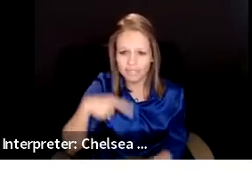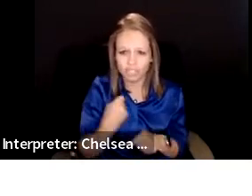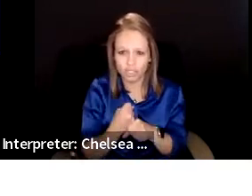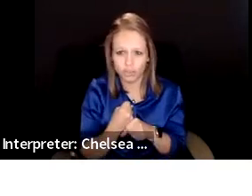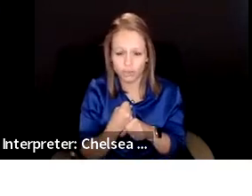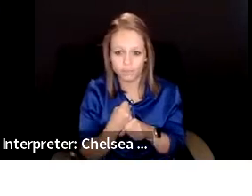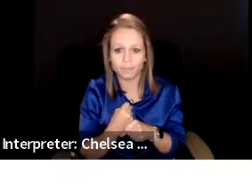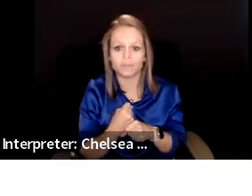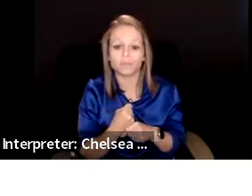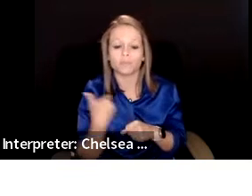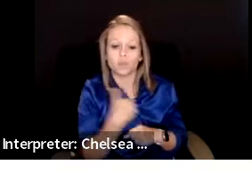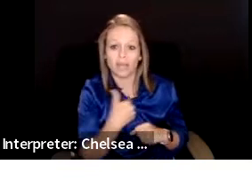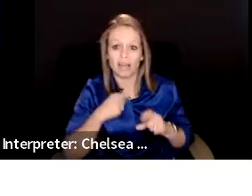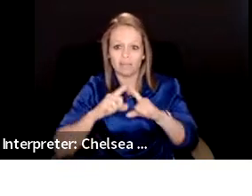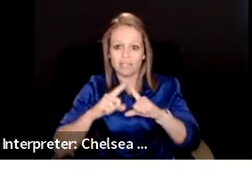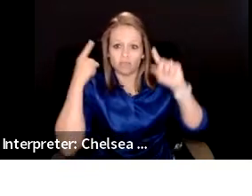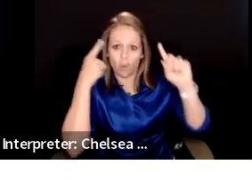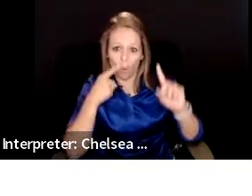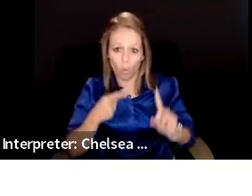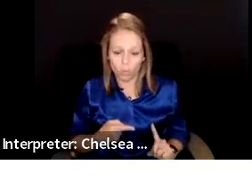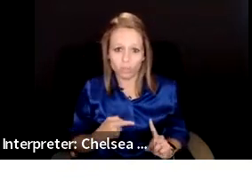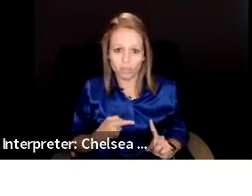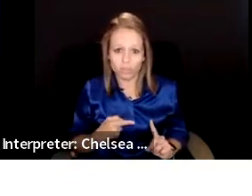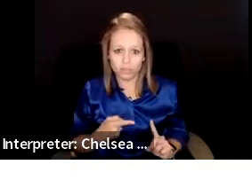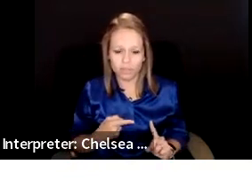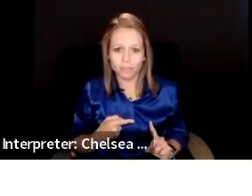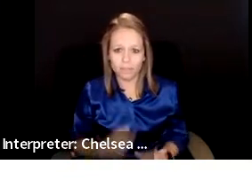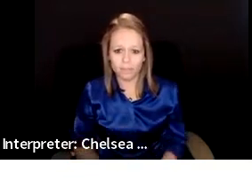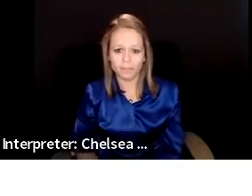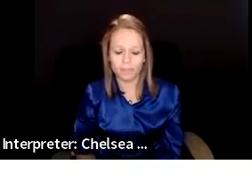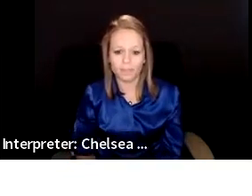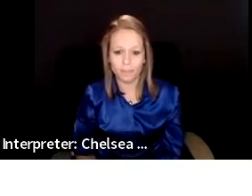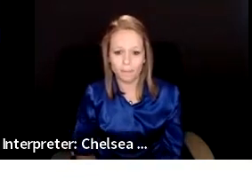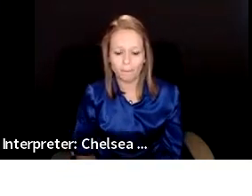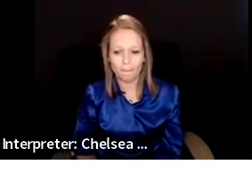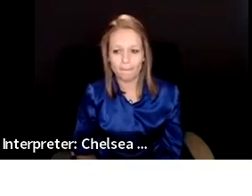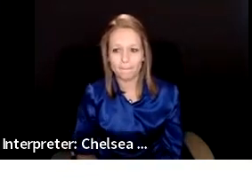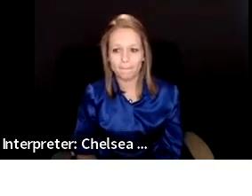The focus and supply chain.